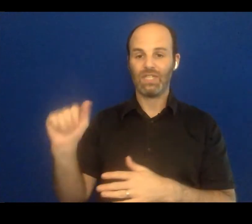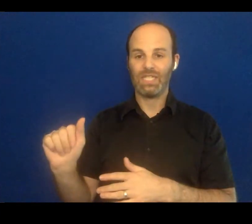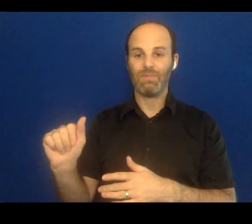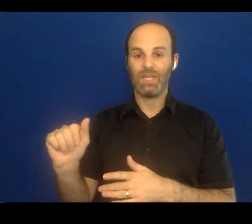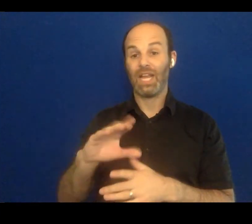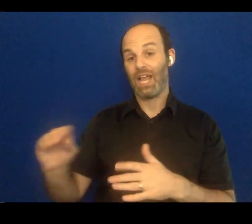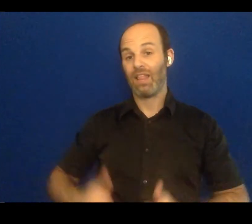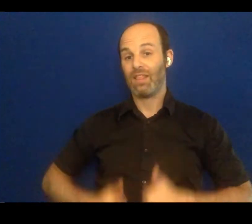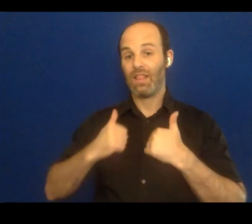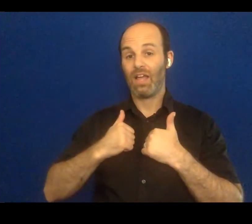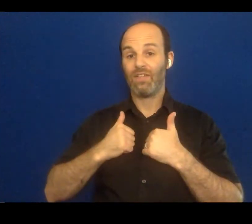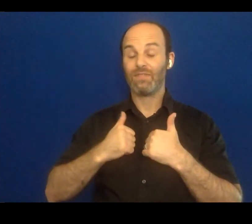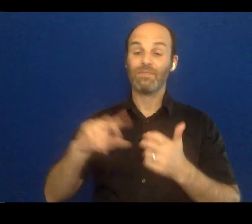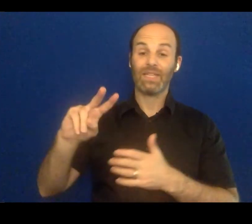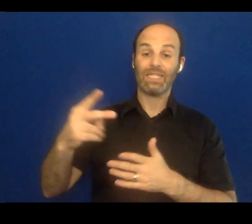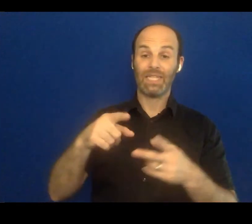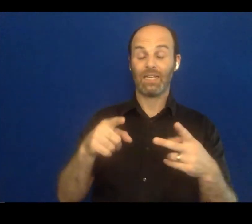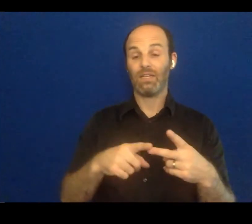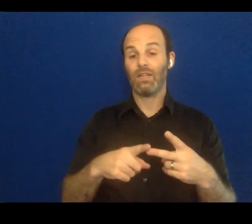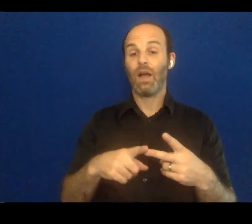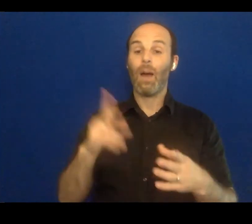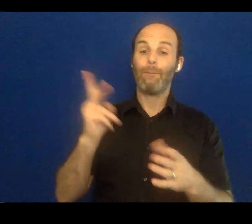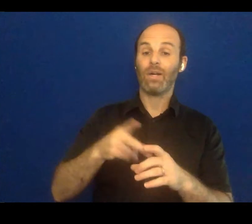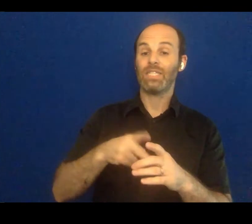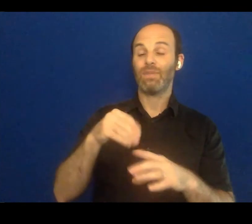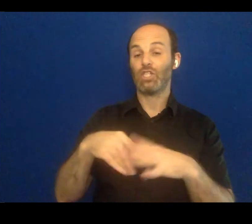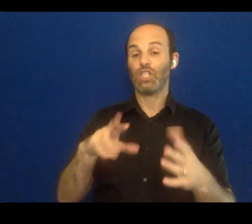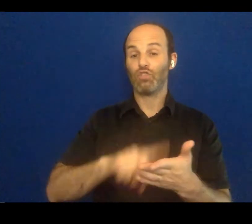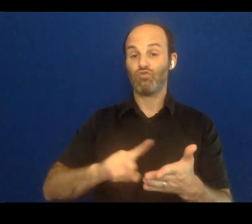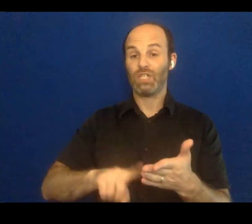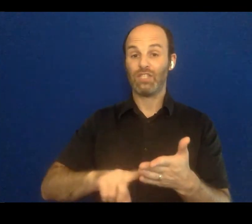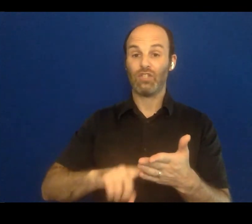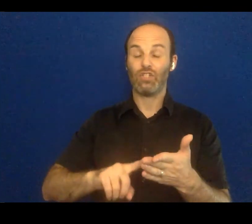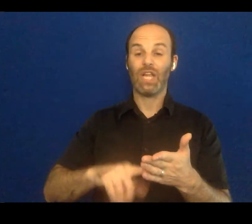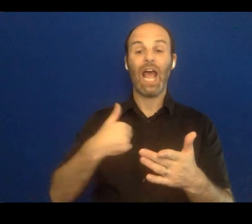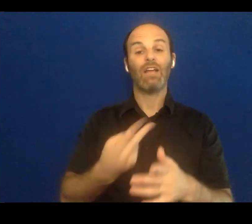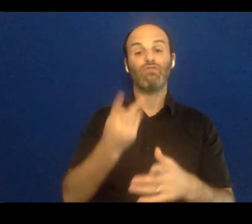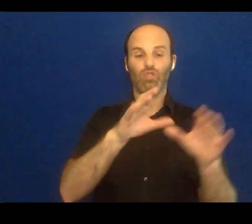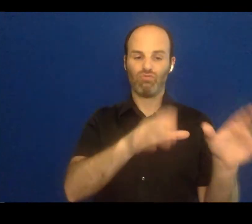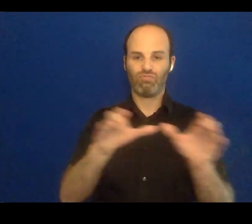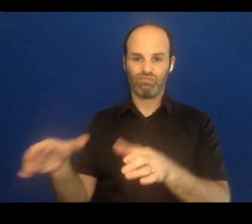AND THEN, A SECOND PIECE IS ABOUT PARTICIPATION IN RESEARCH AND I THINK ABOUT THAT IS TWO MAIN AREAS.